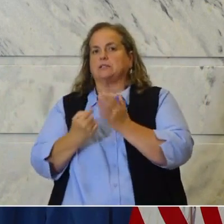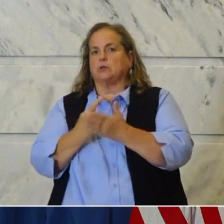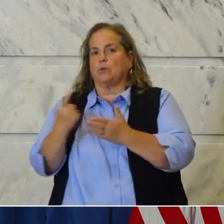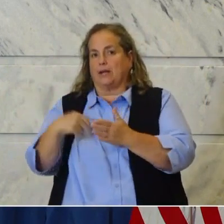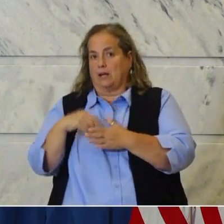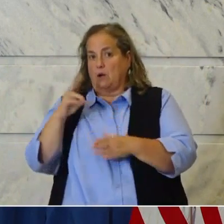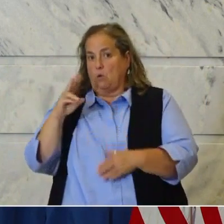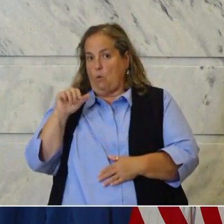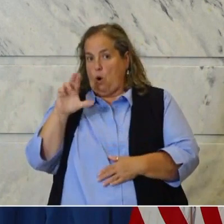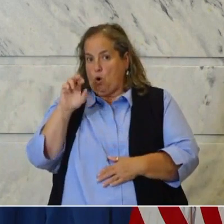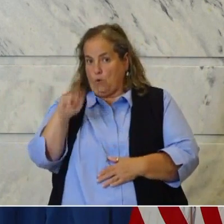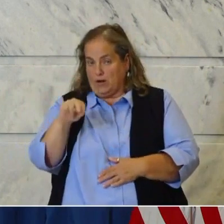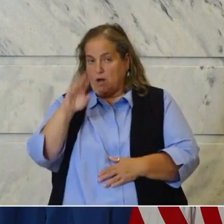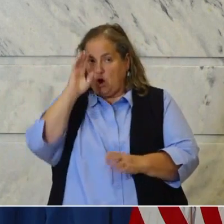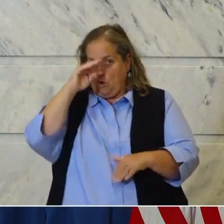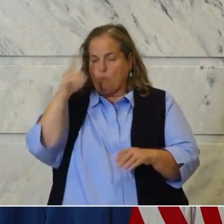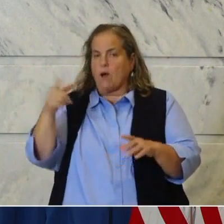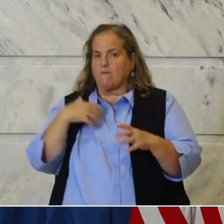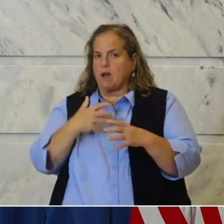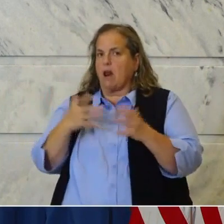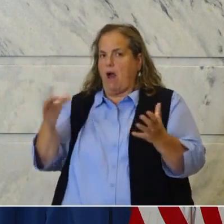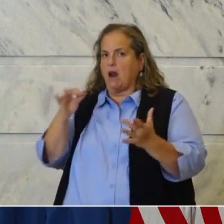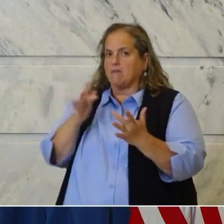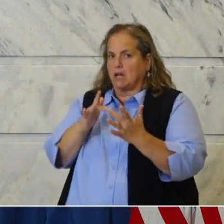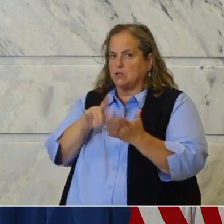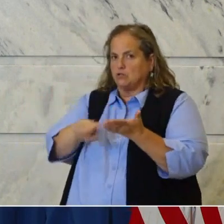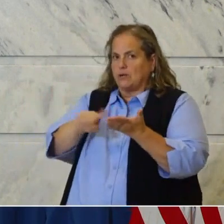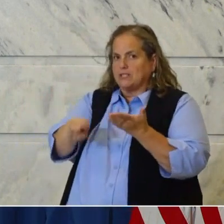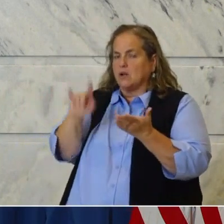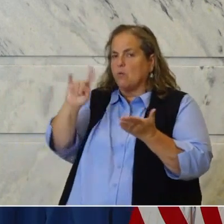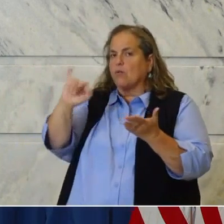been significant contact tracing and that these three kids I didn't walk